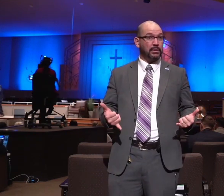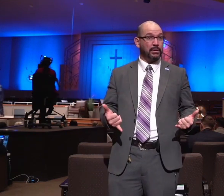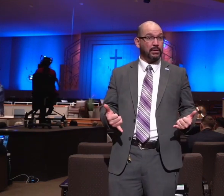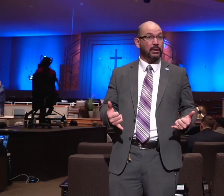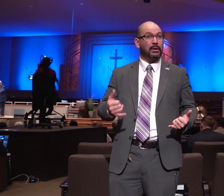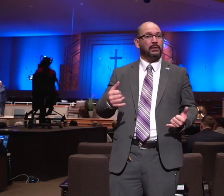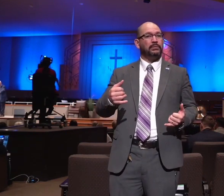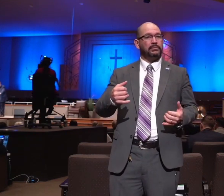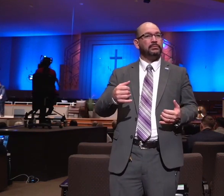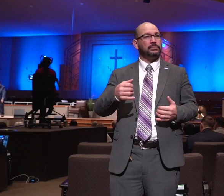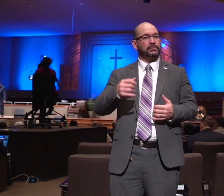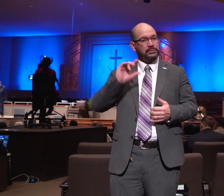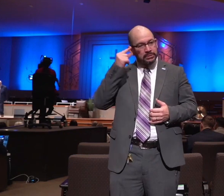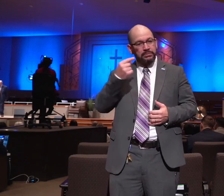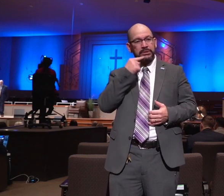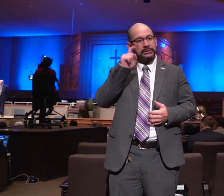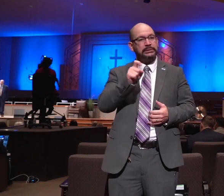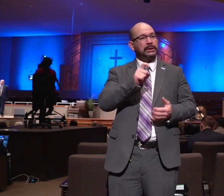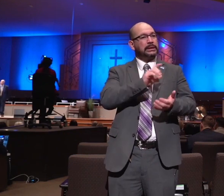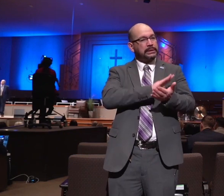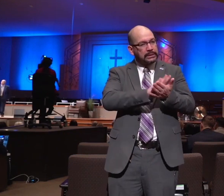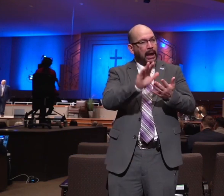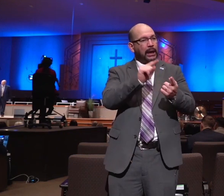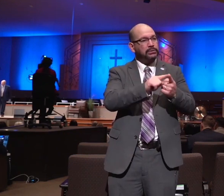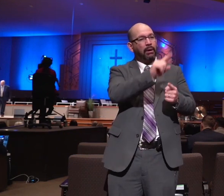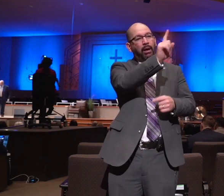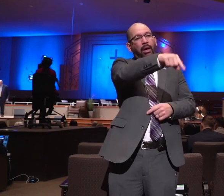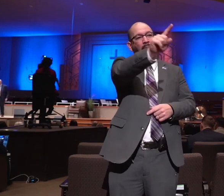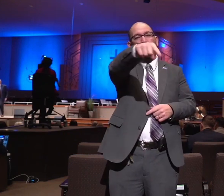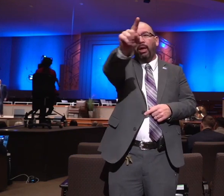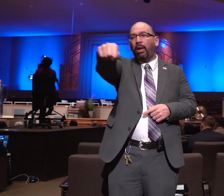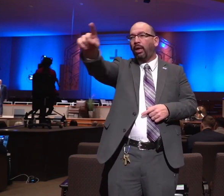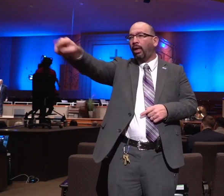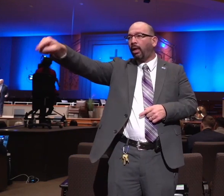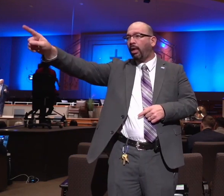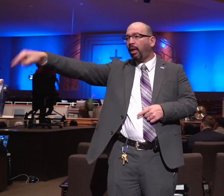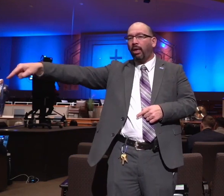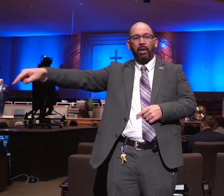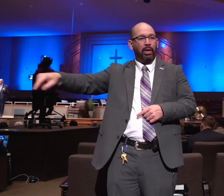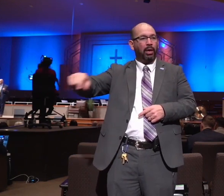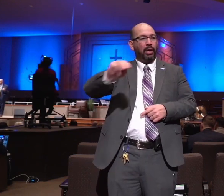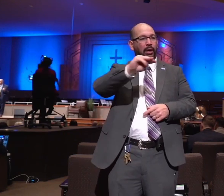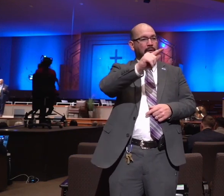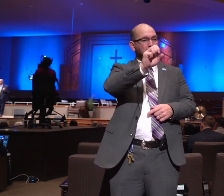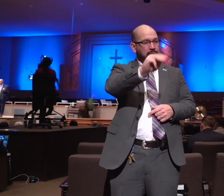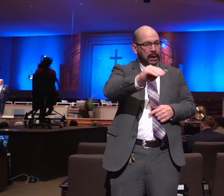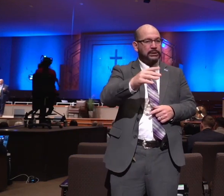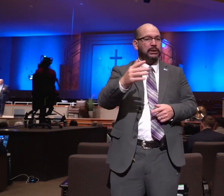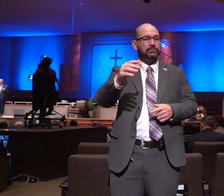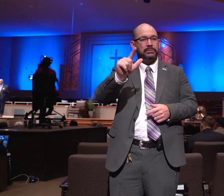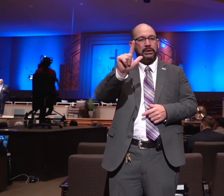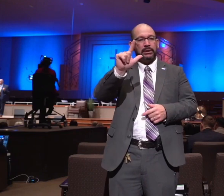better be nice to the transgender and you're going to be nice to everybody but you can say anything you want about a Christian we don’t sacrifice much